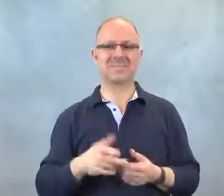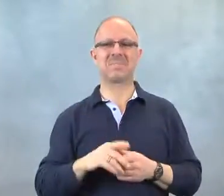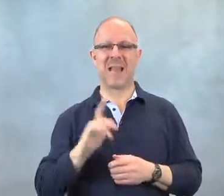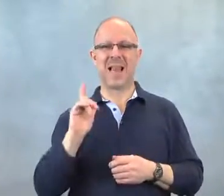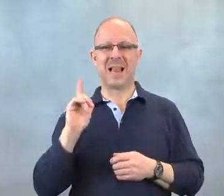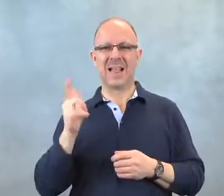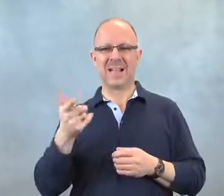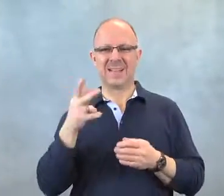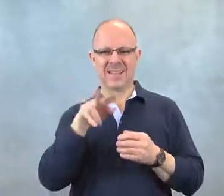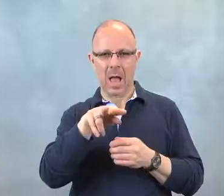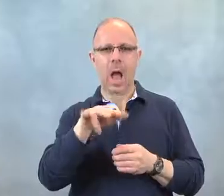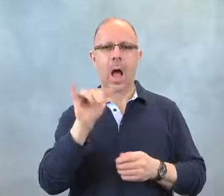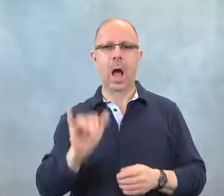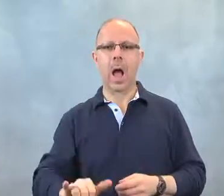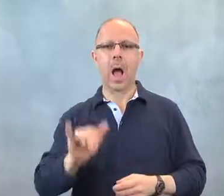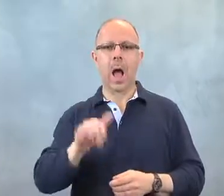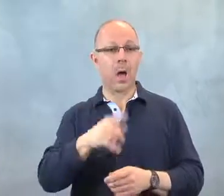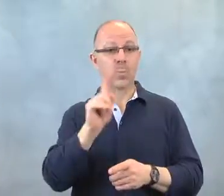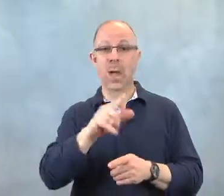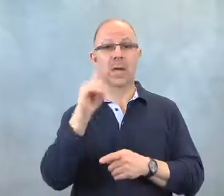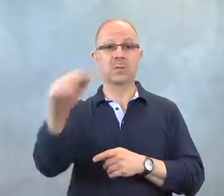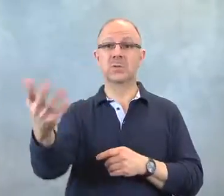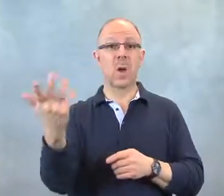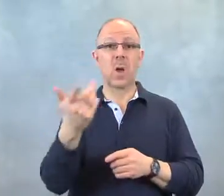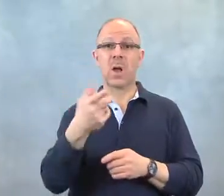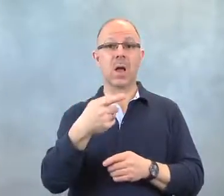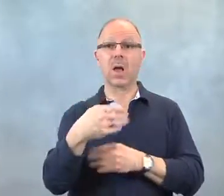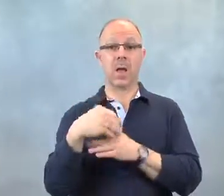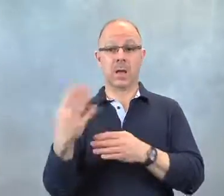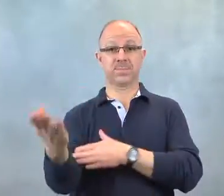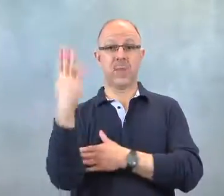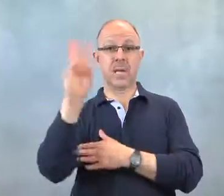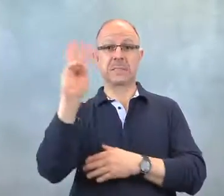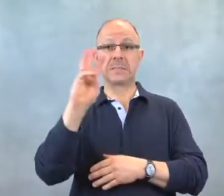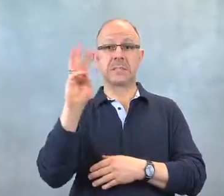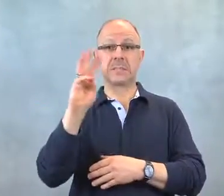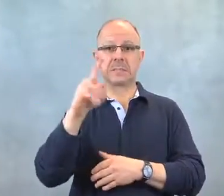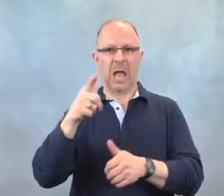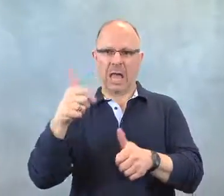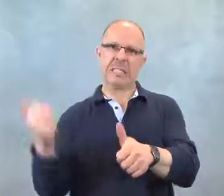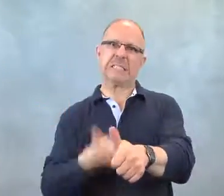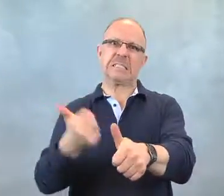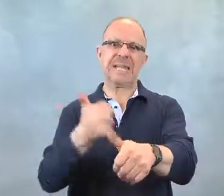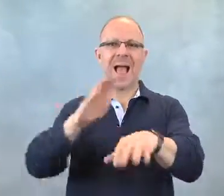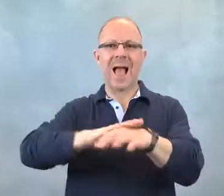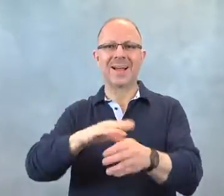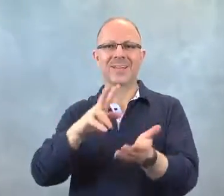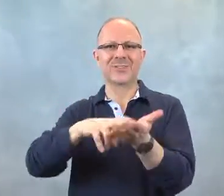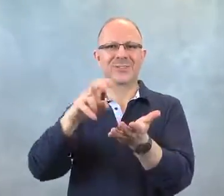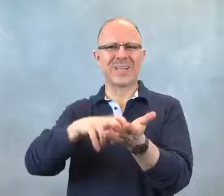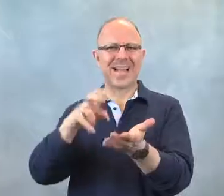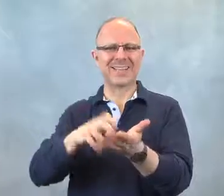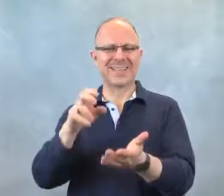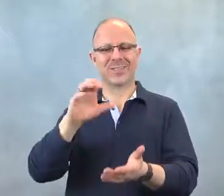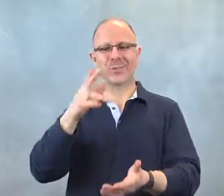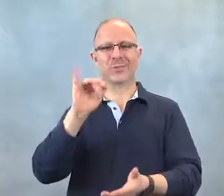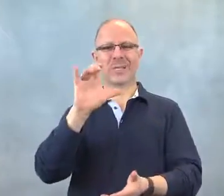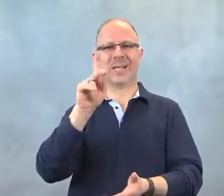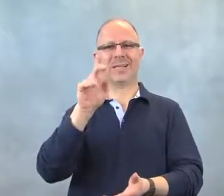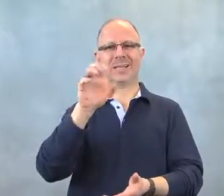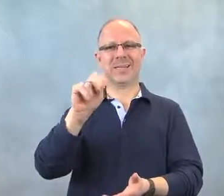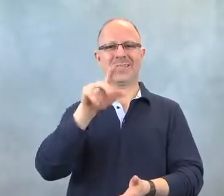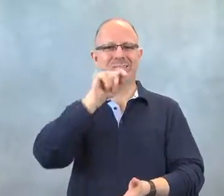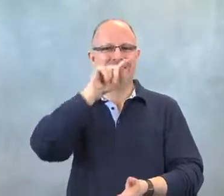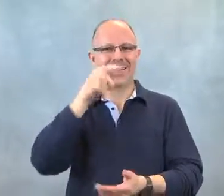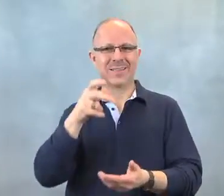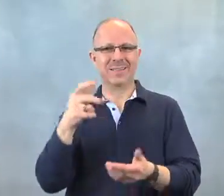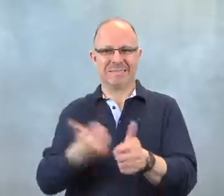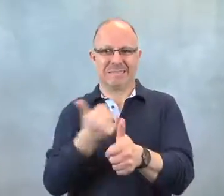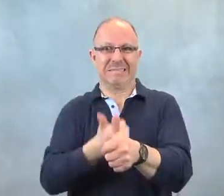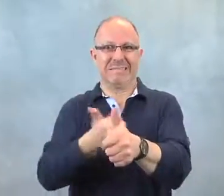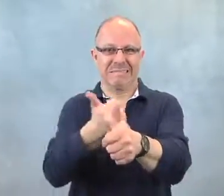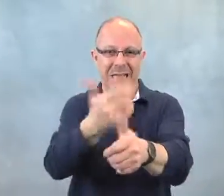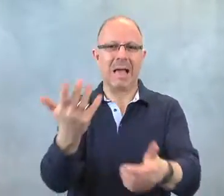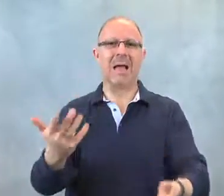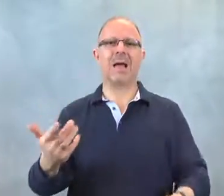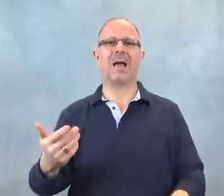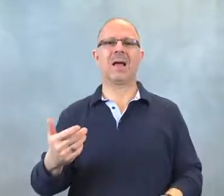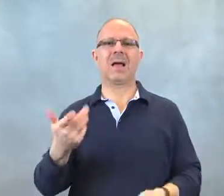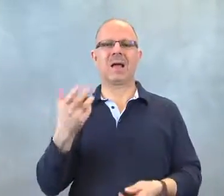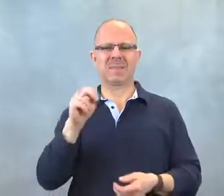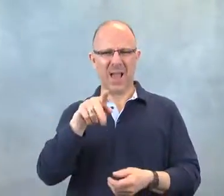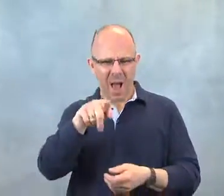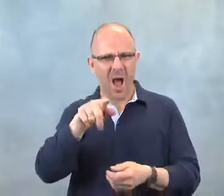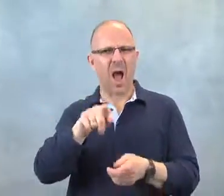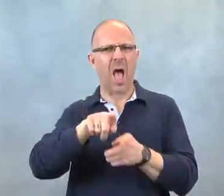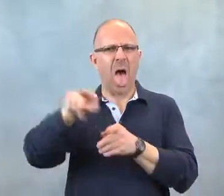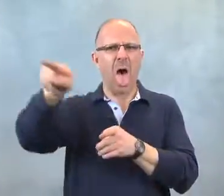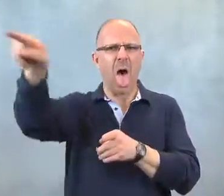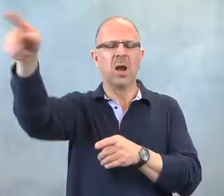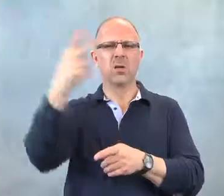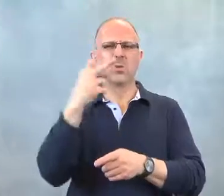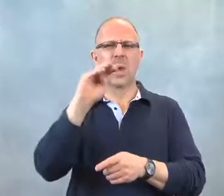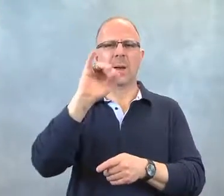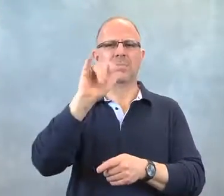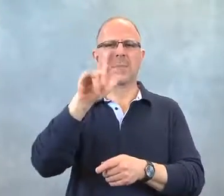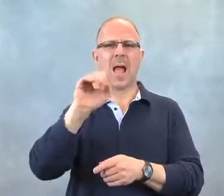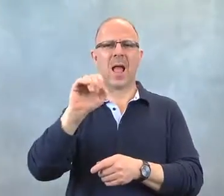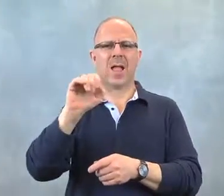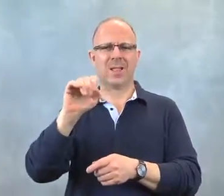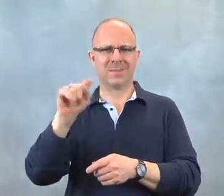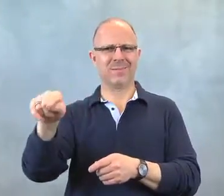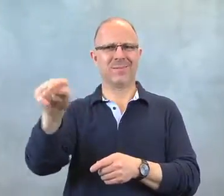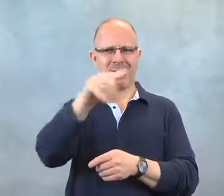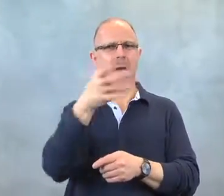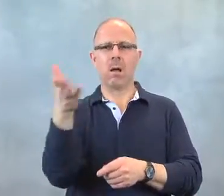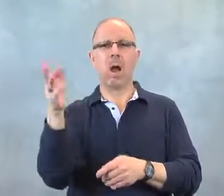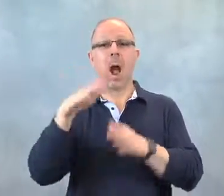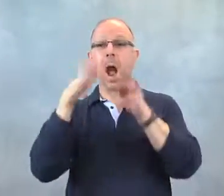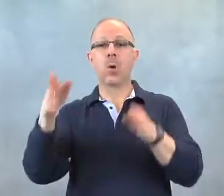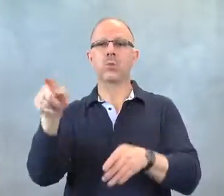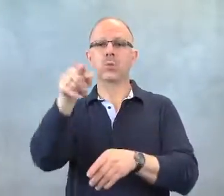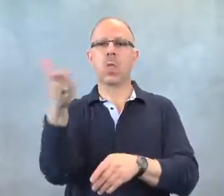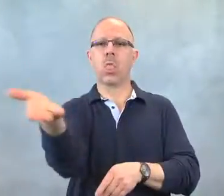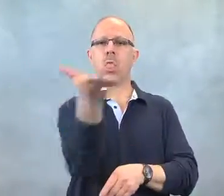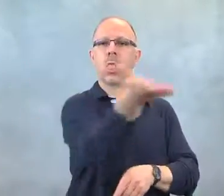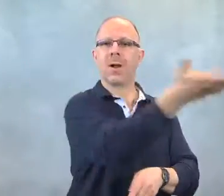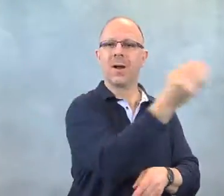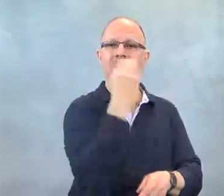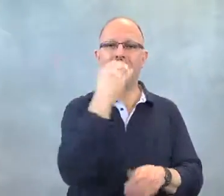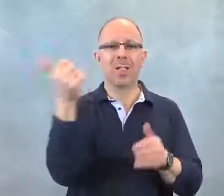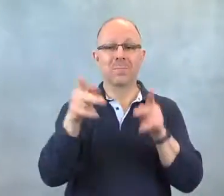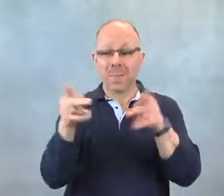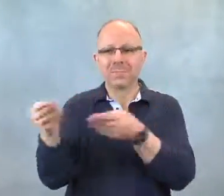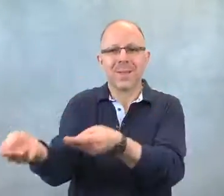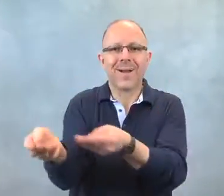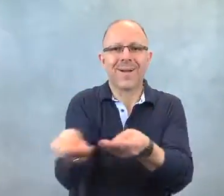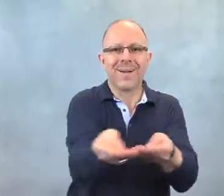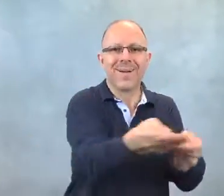He discovered it would chase chickens at 6 am.